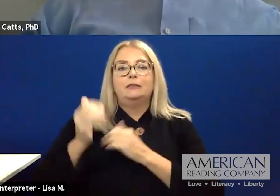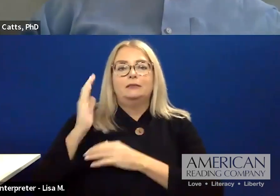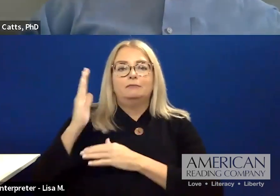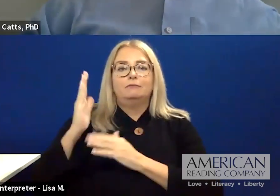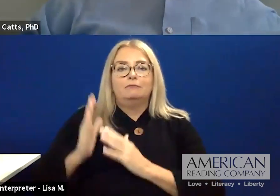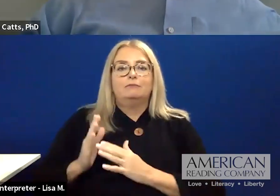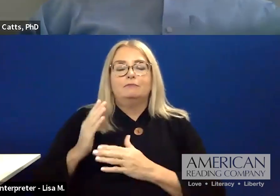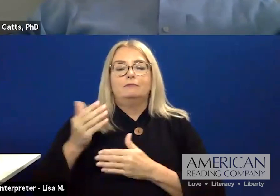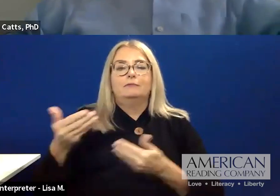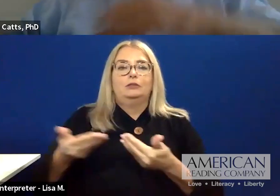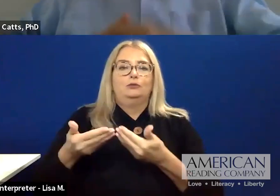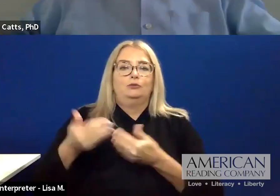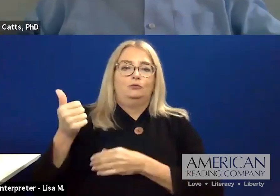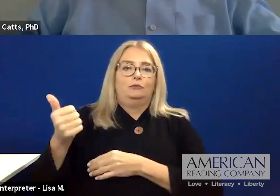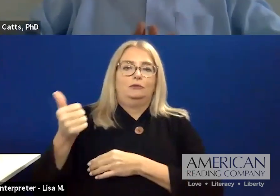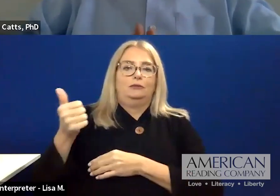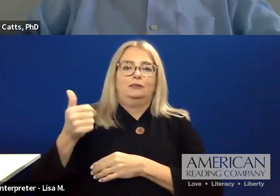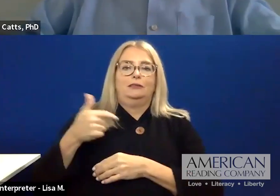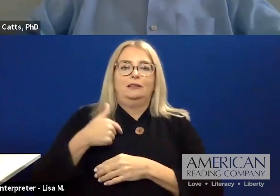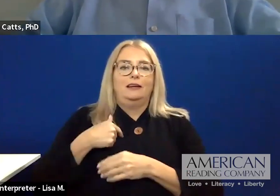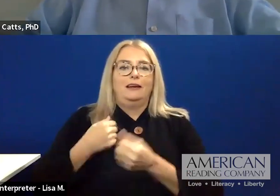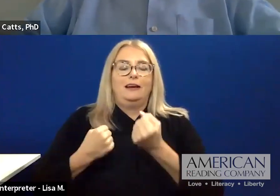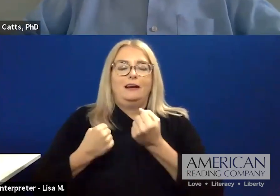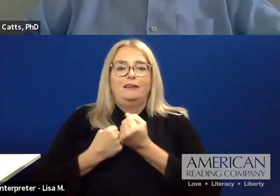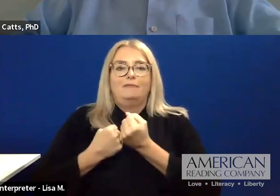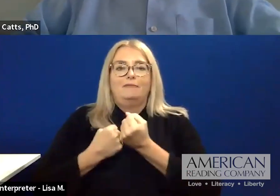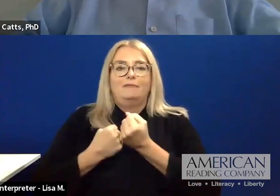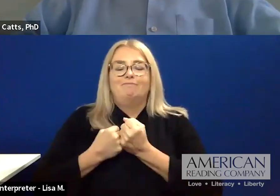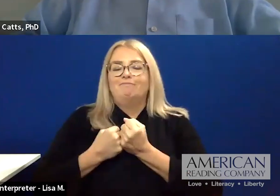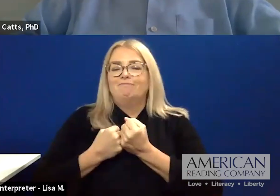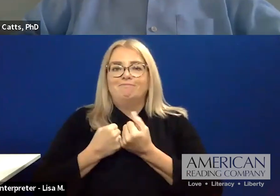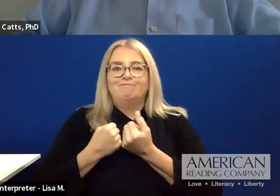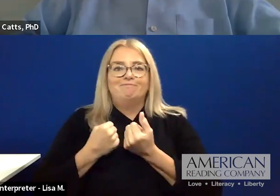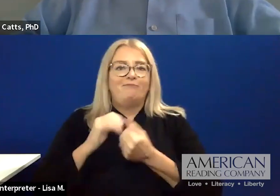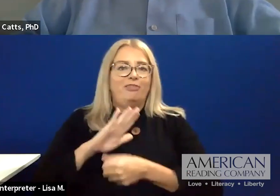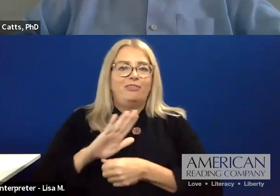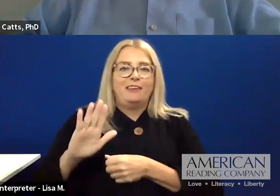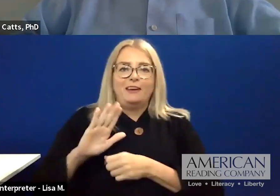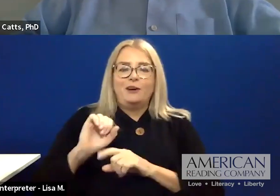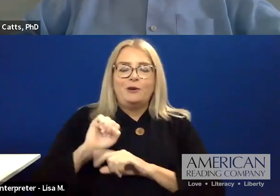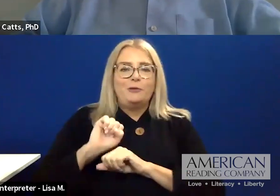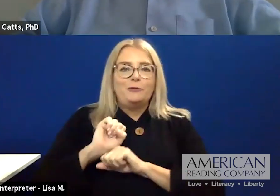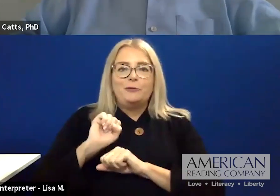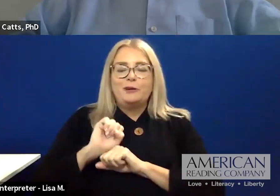such a a fan of their work I'm not quite sure what to say or not say so I think let's hear from them